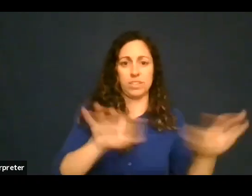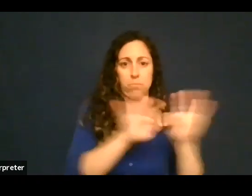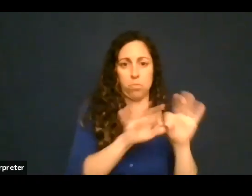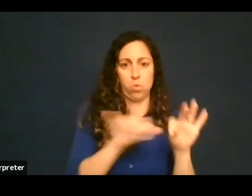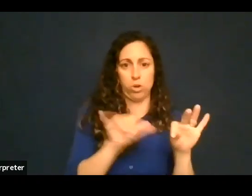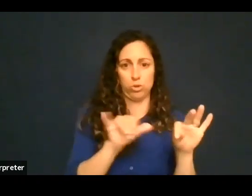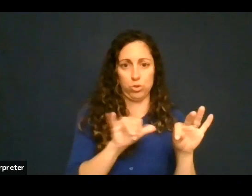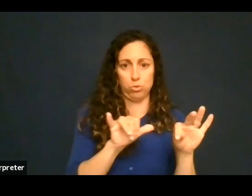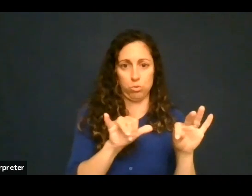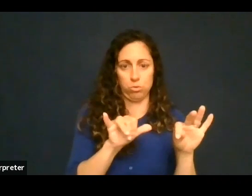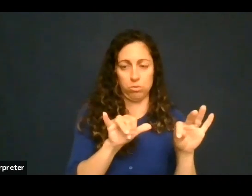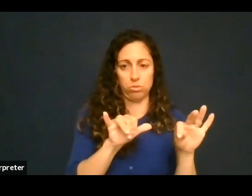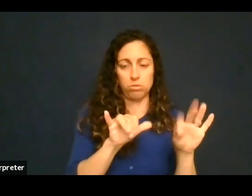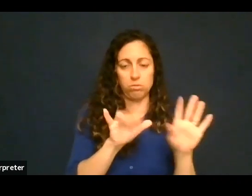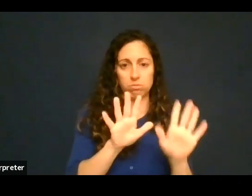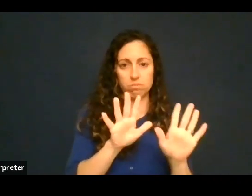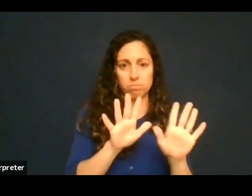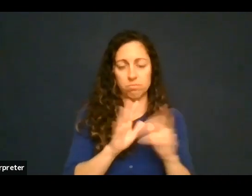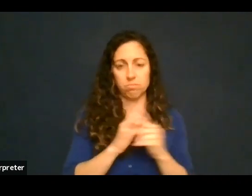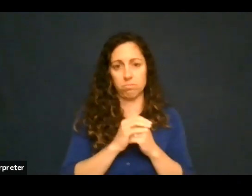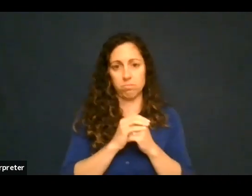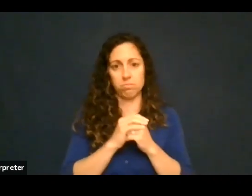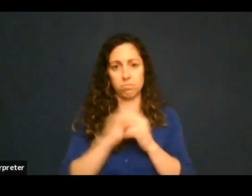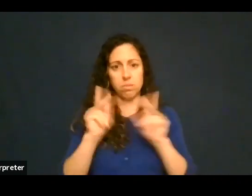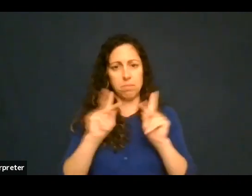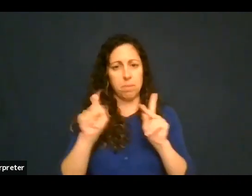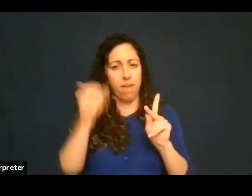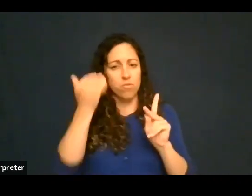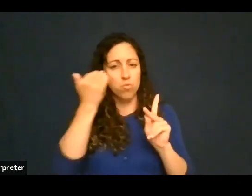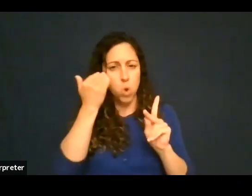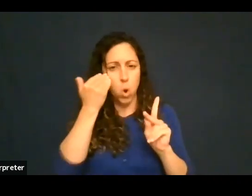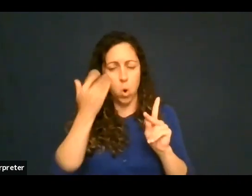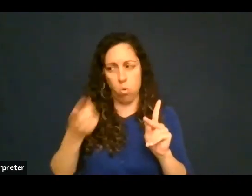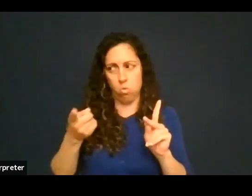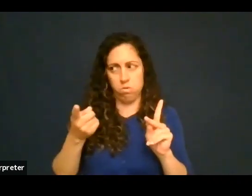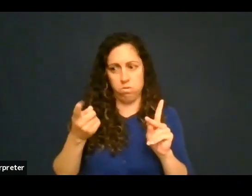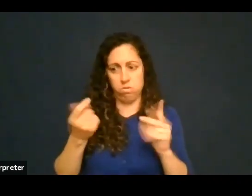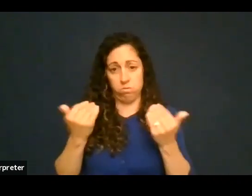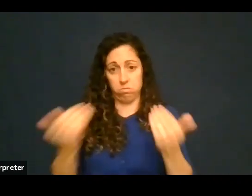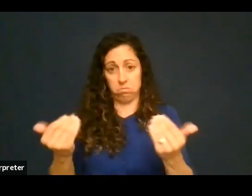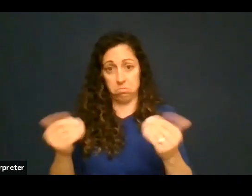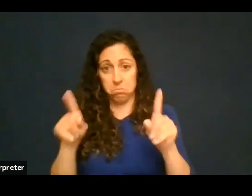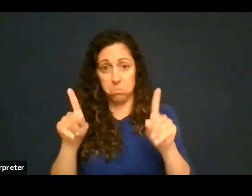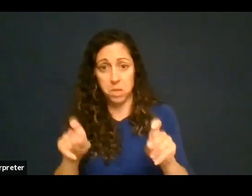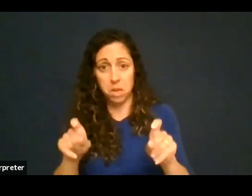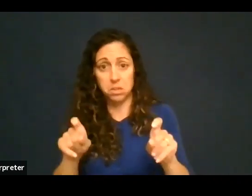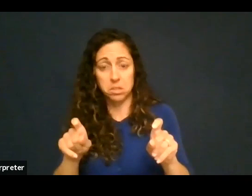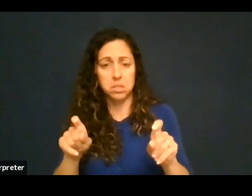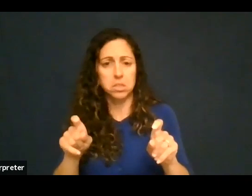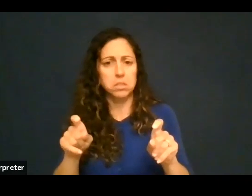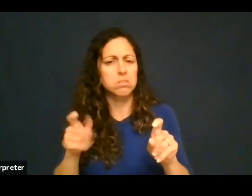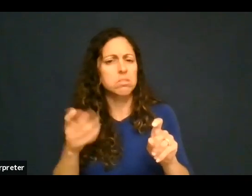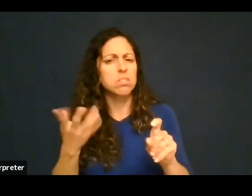And so we usually will only test people that we have met, or we partner, as you just mentioned,